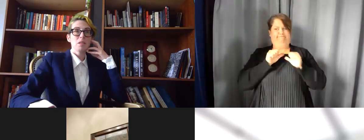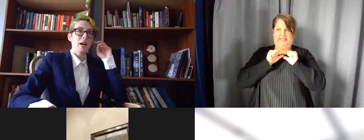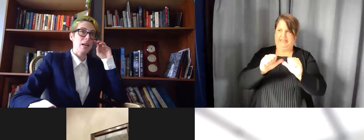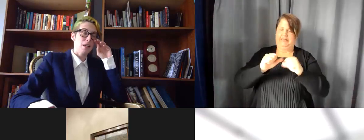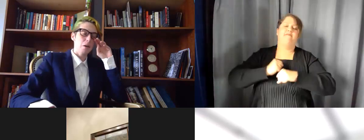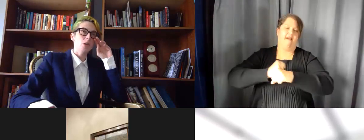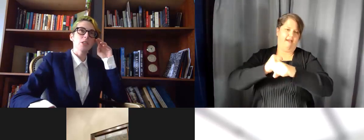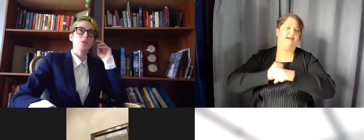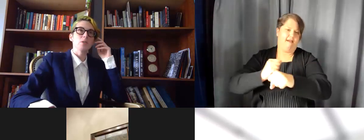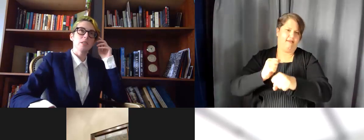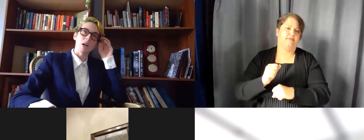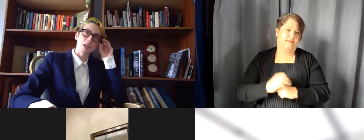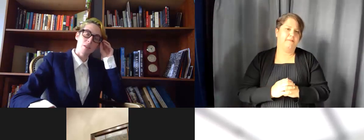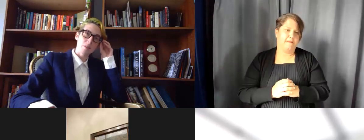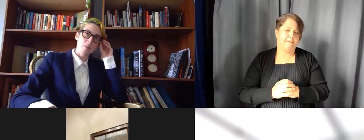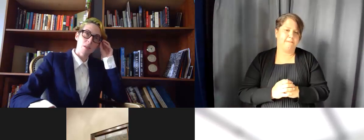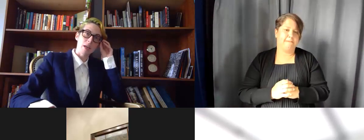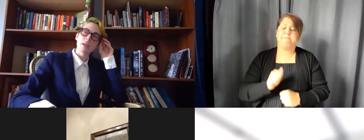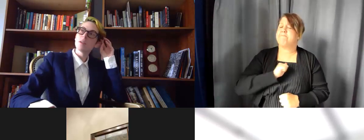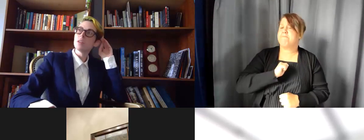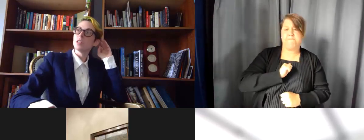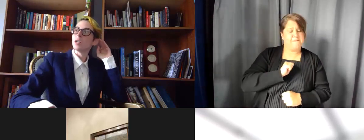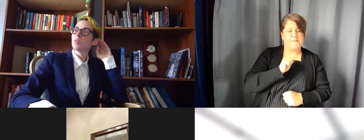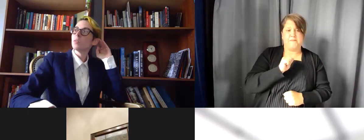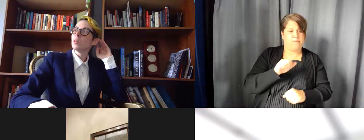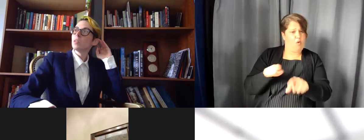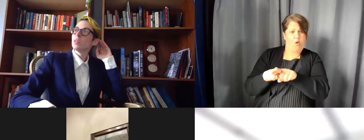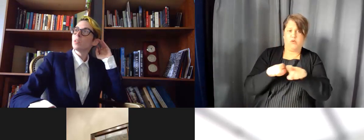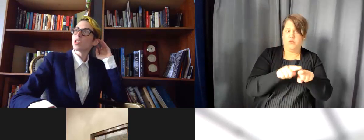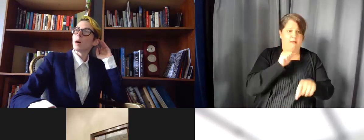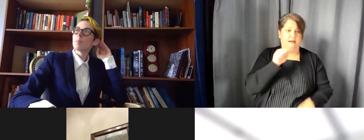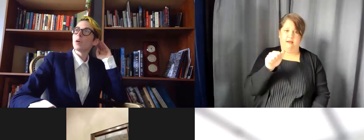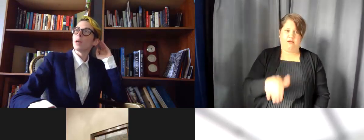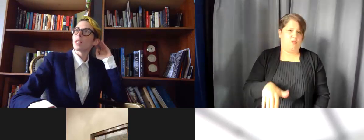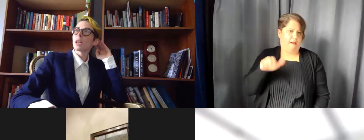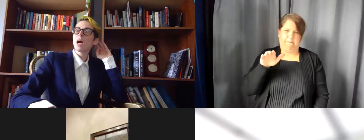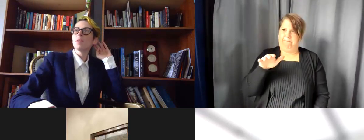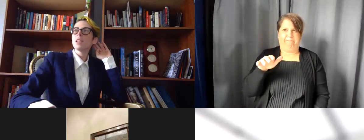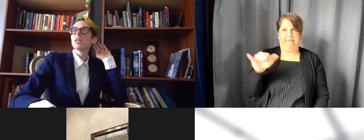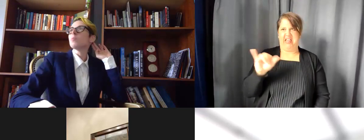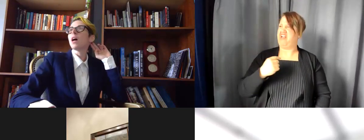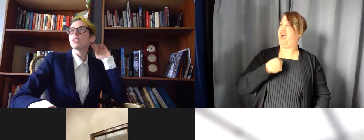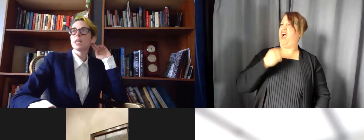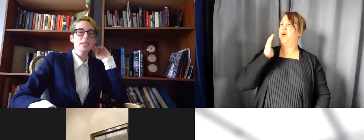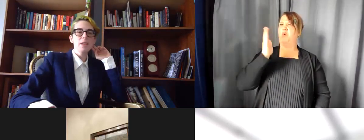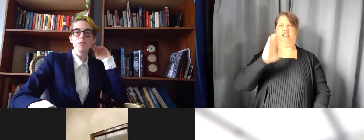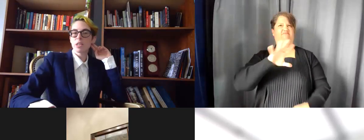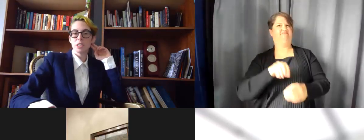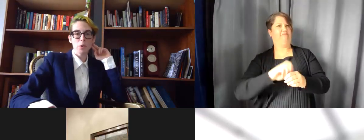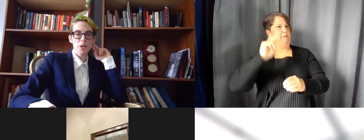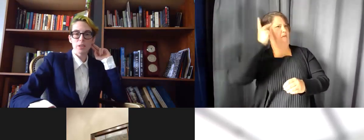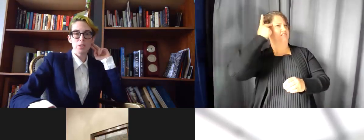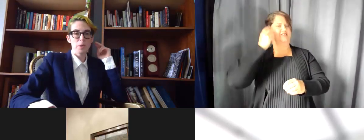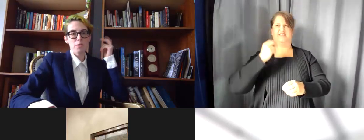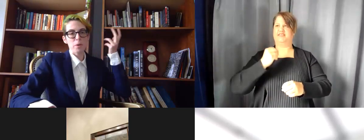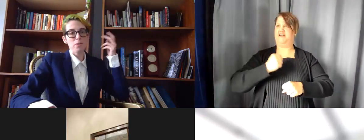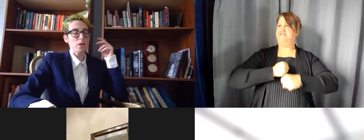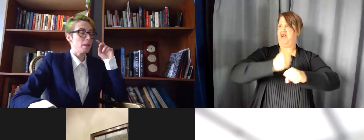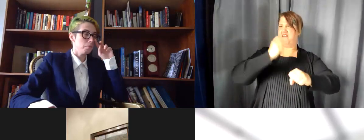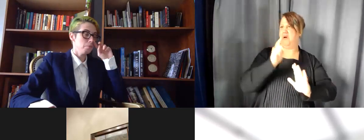Farrah Garland: I also did not like, you know. grow up going like i'm gonna get into politics and advocacy work, and whatever whatever I